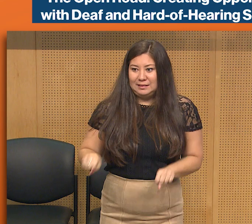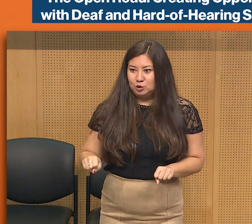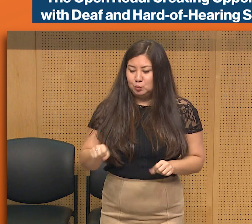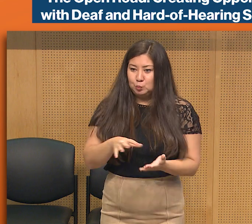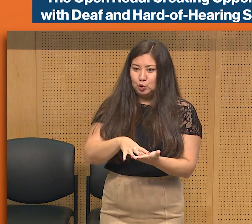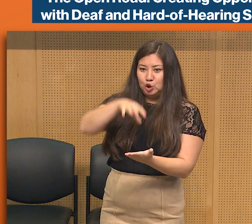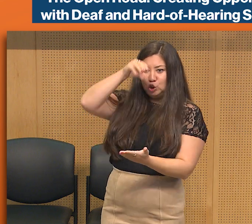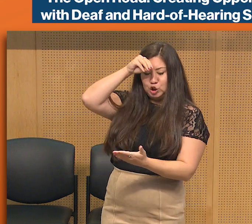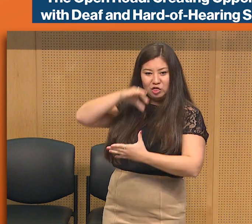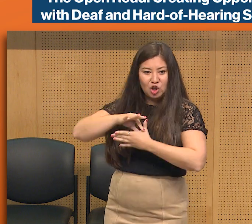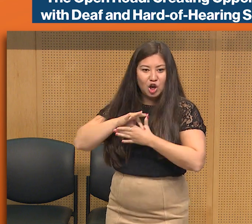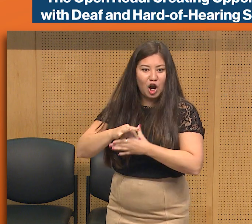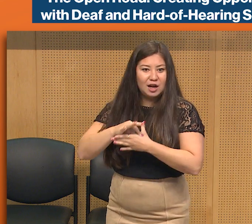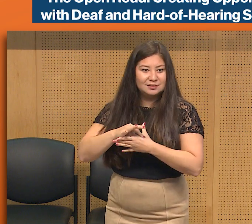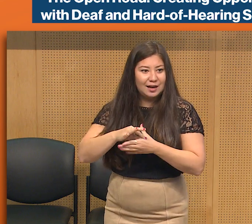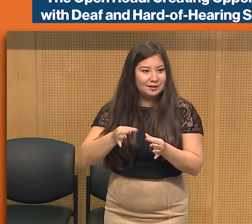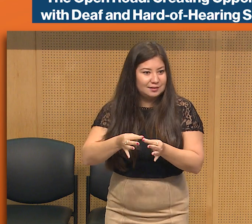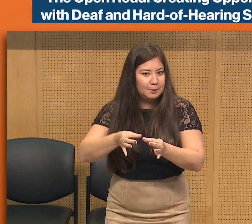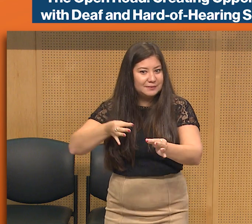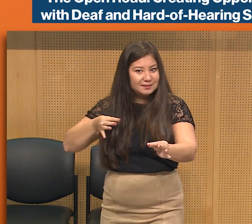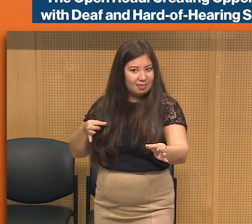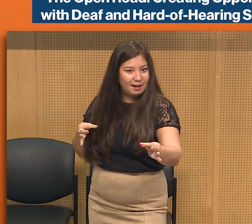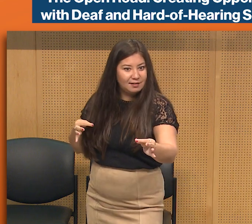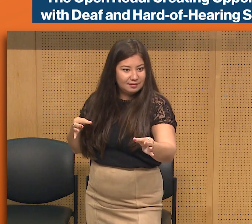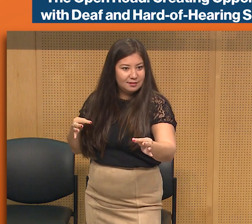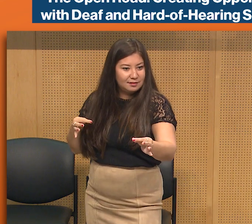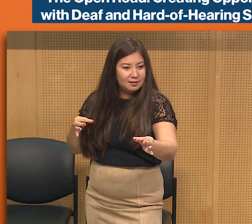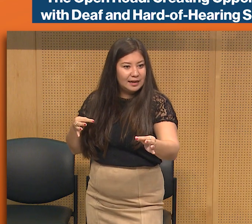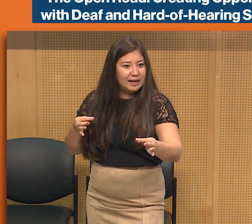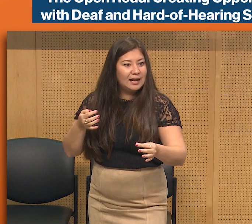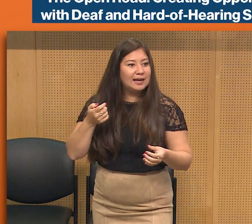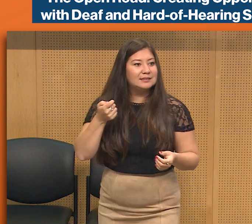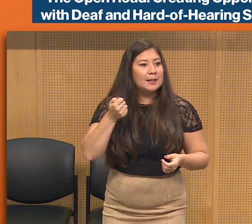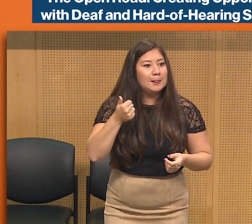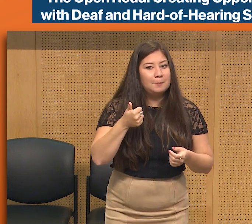to really figure out what that content means.